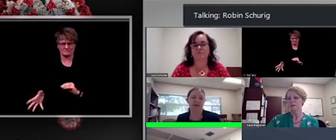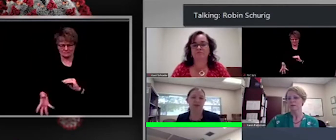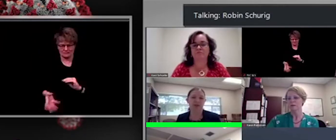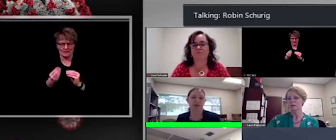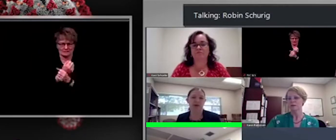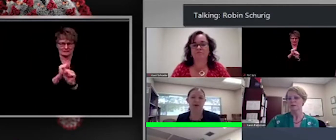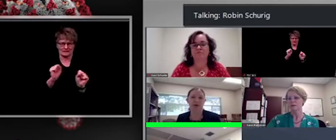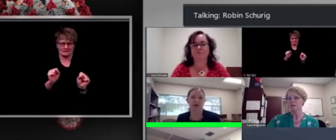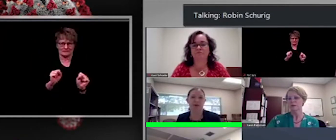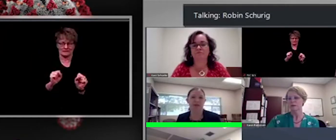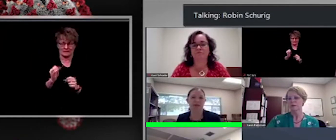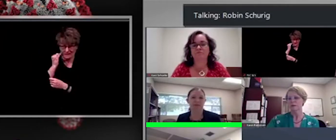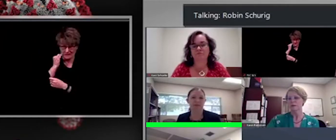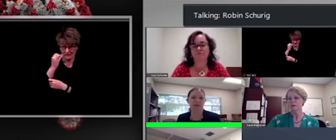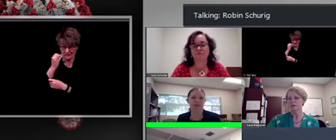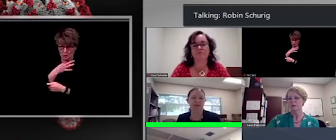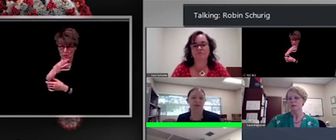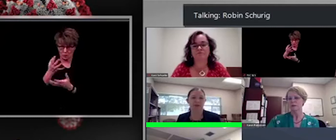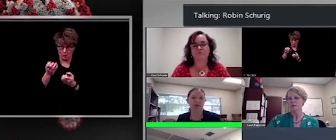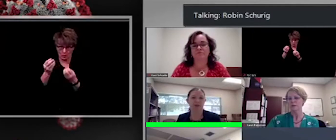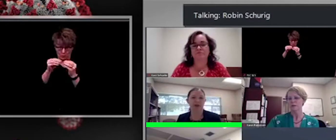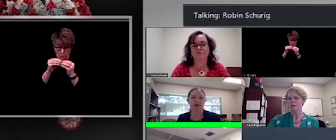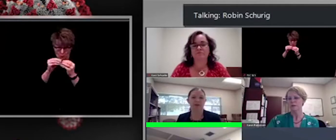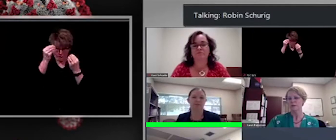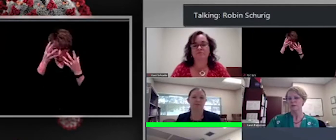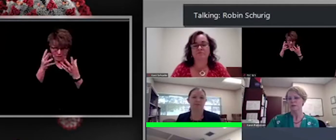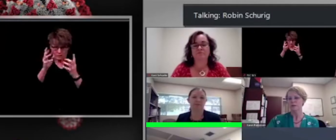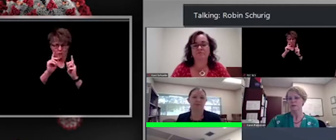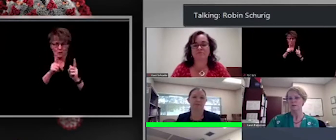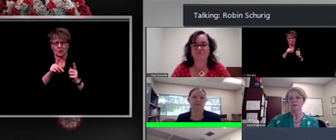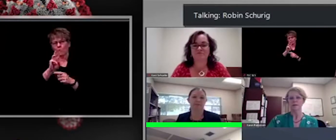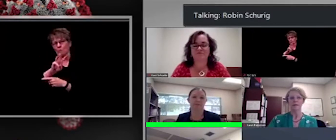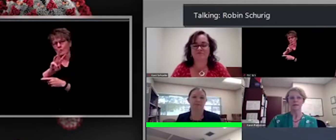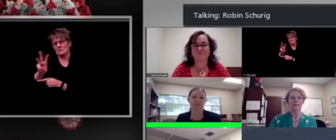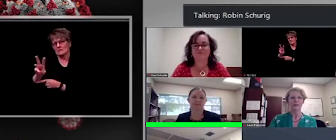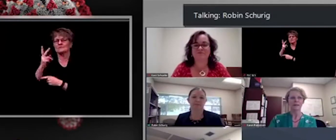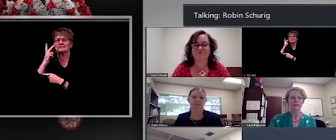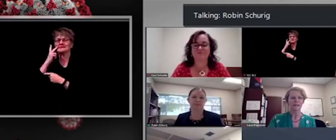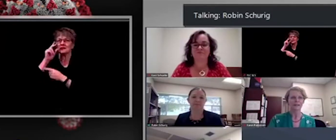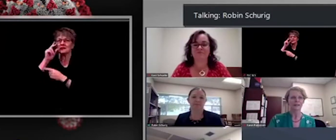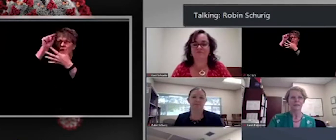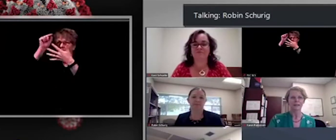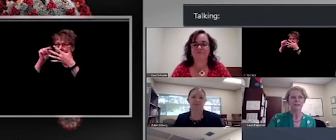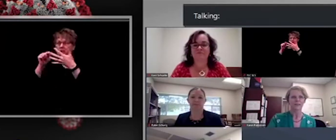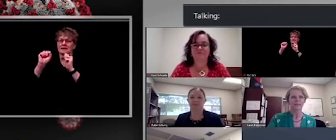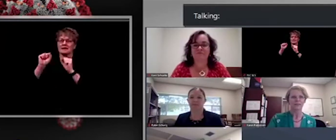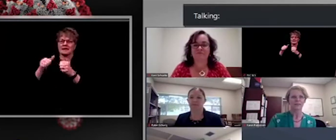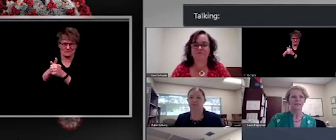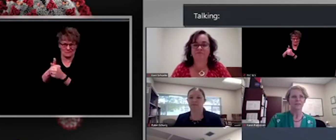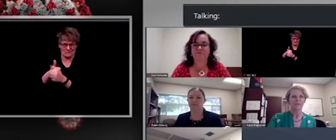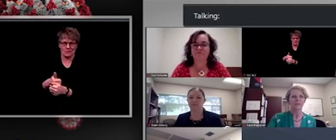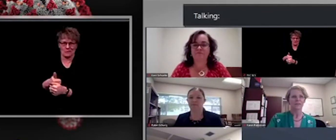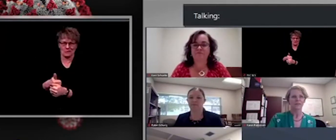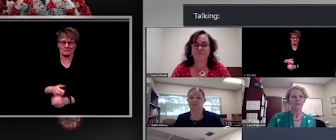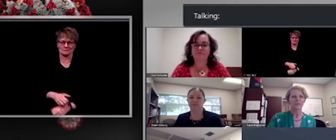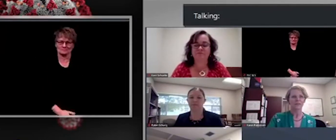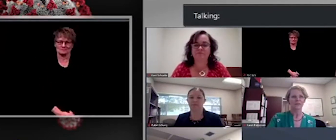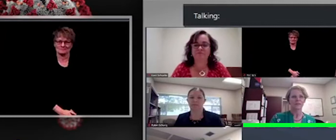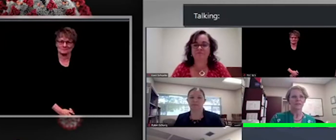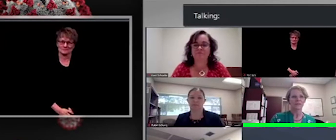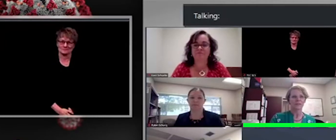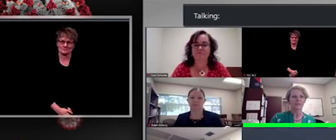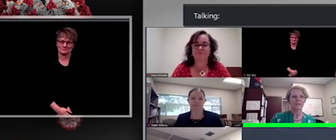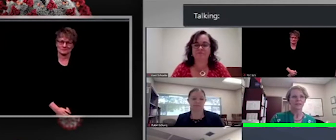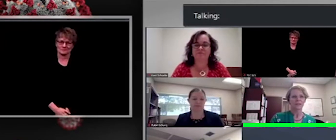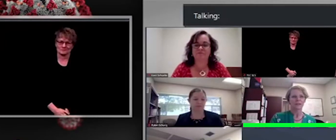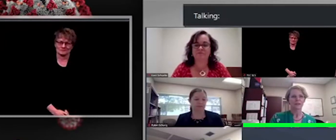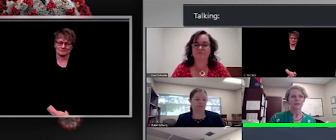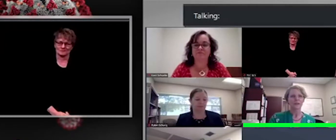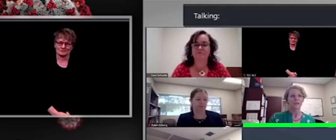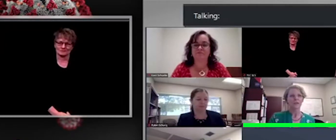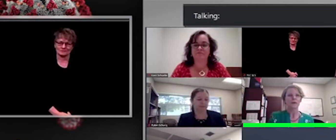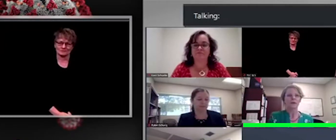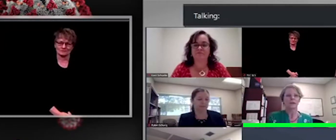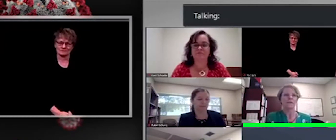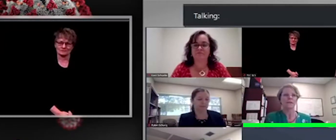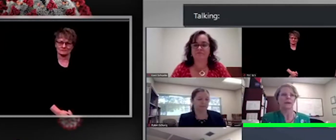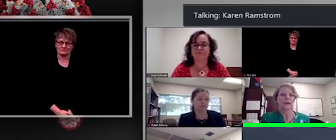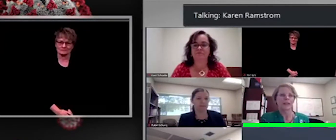that you can check out on our website and I'll turn it over to Karen.